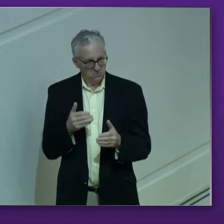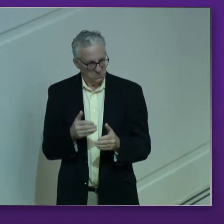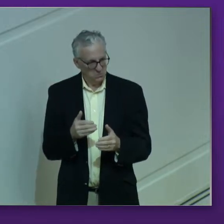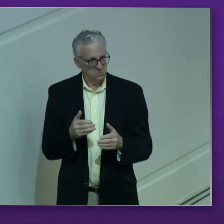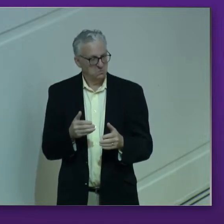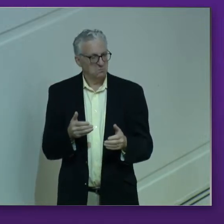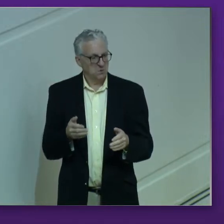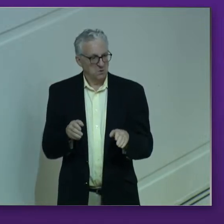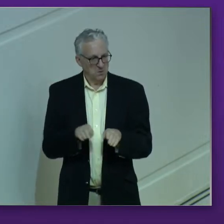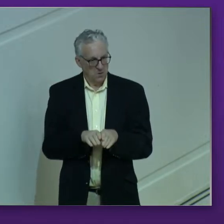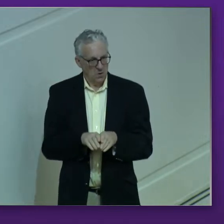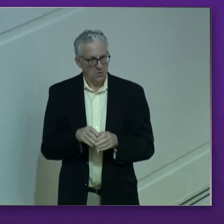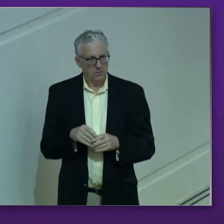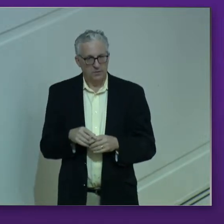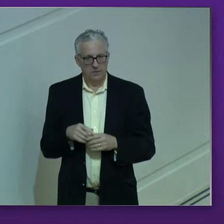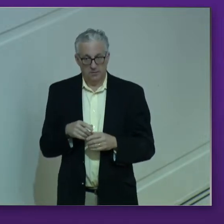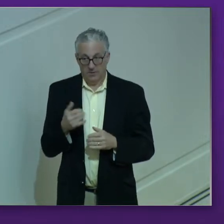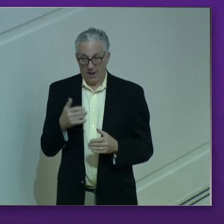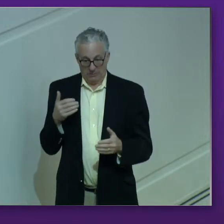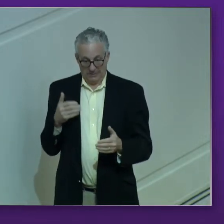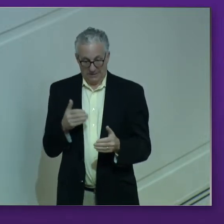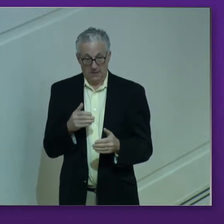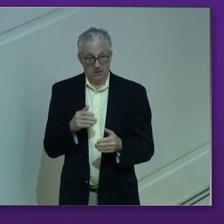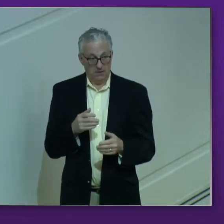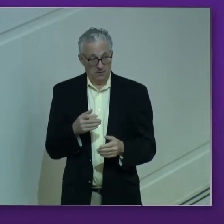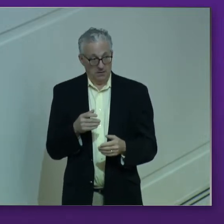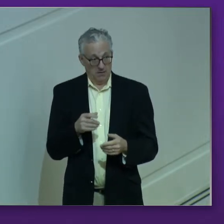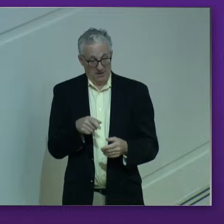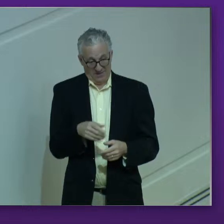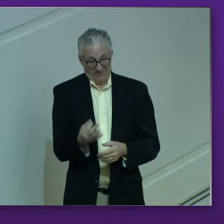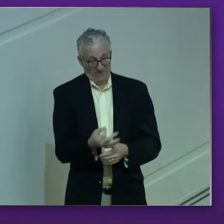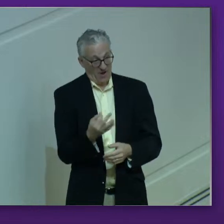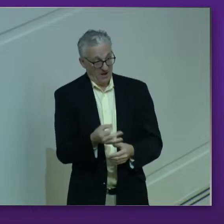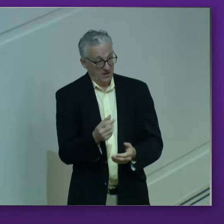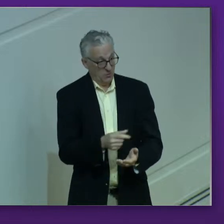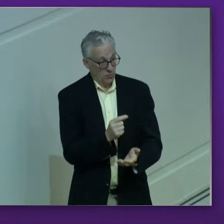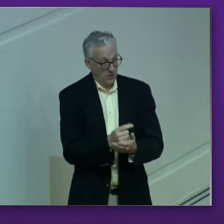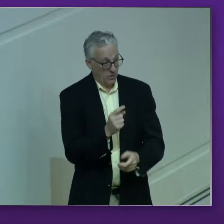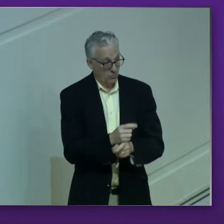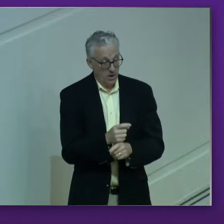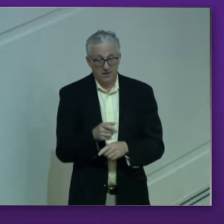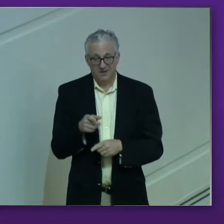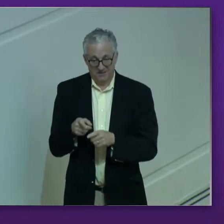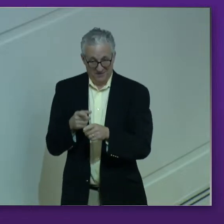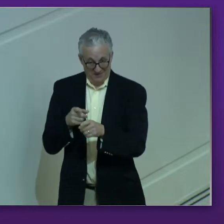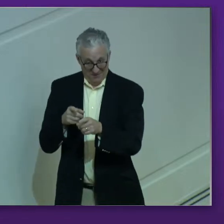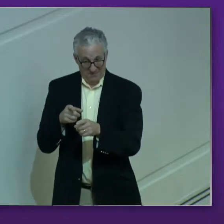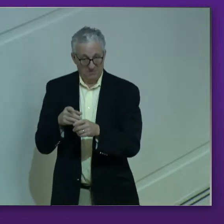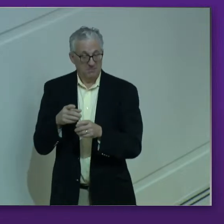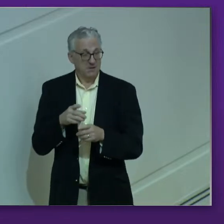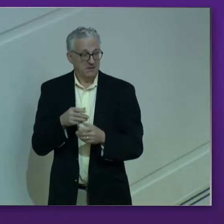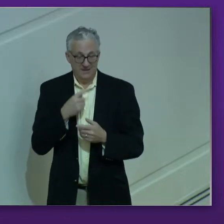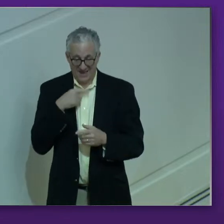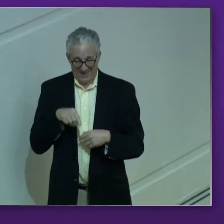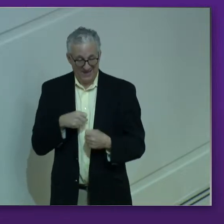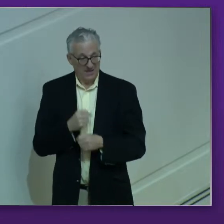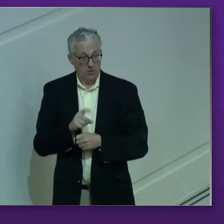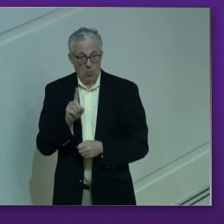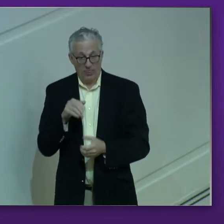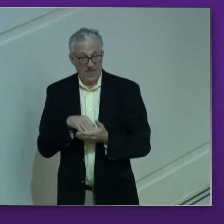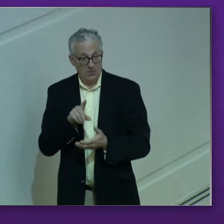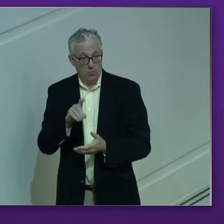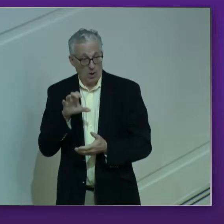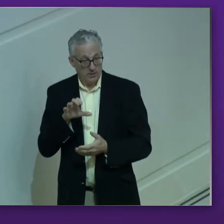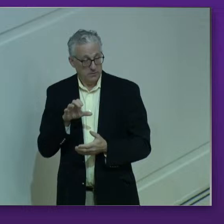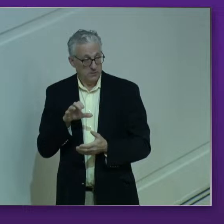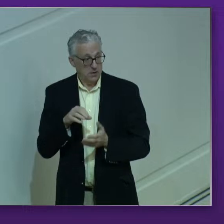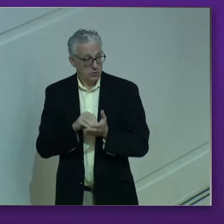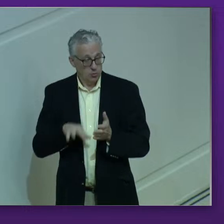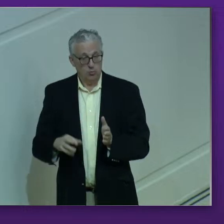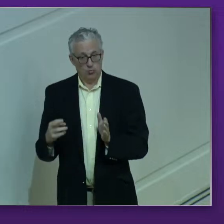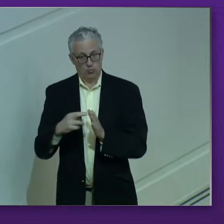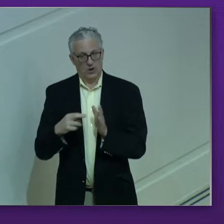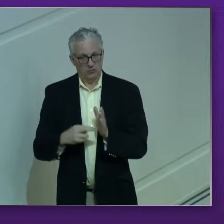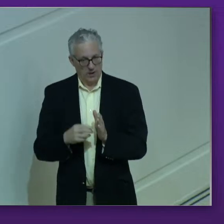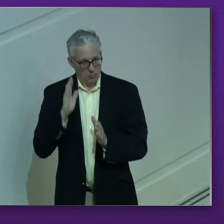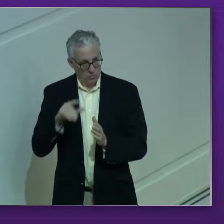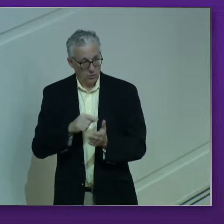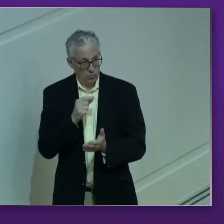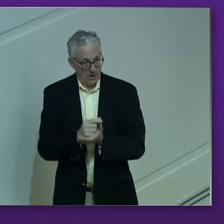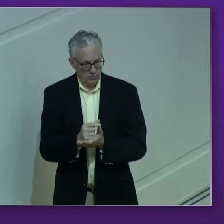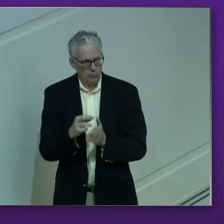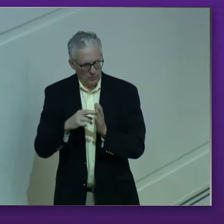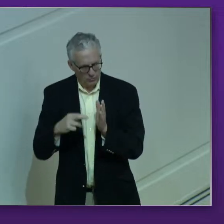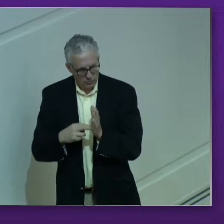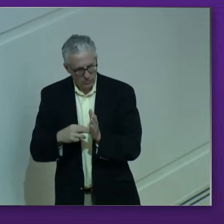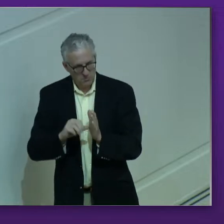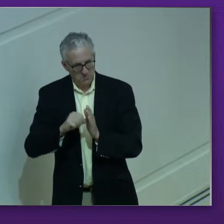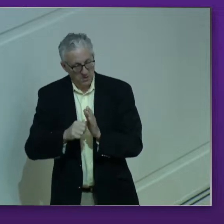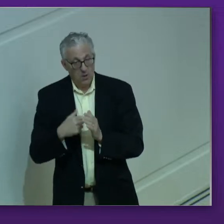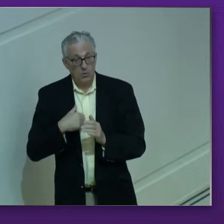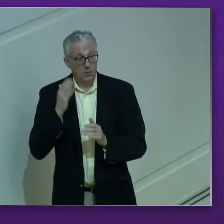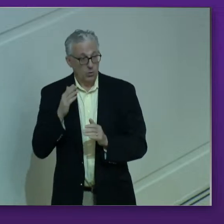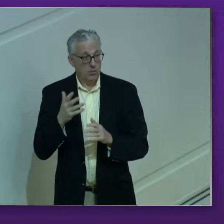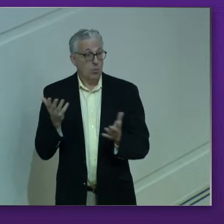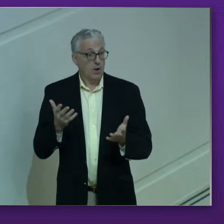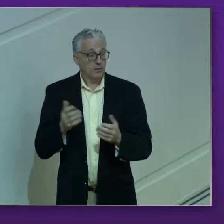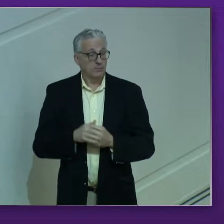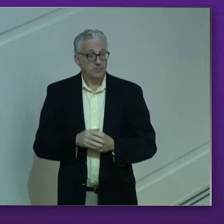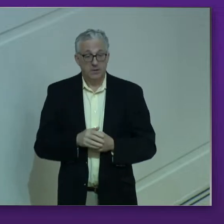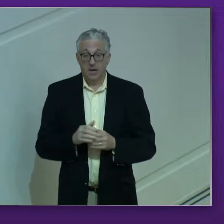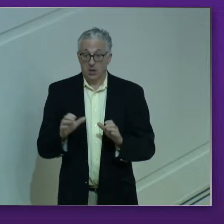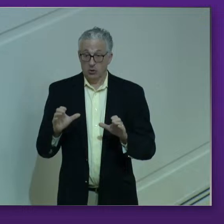WANT TO.